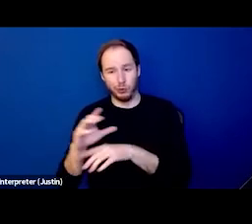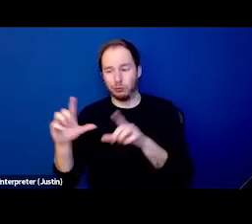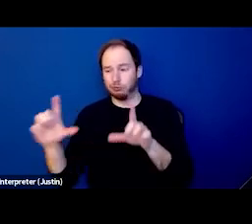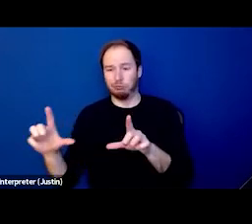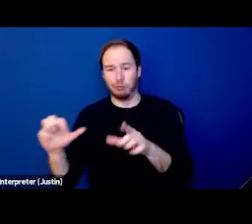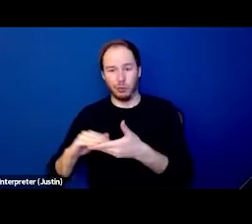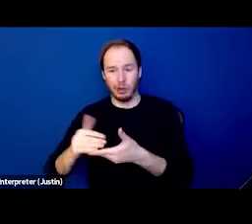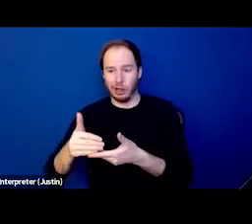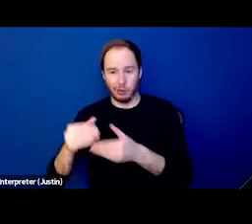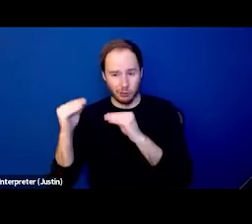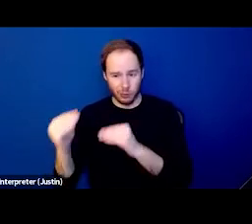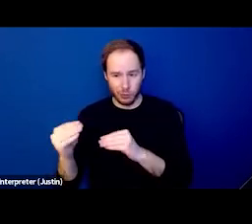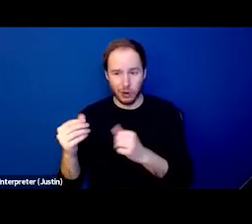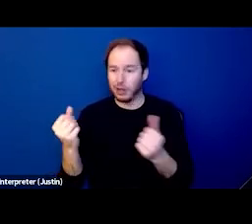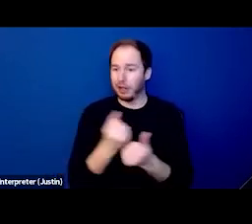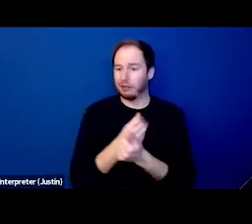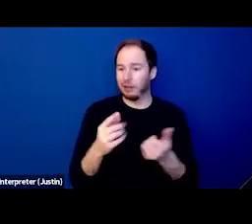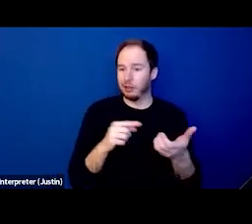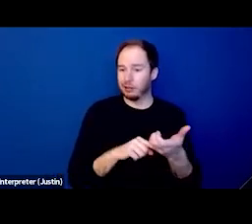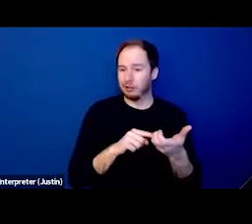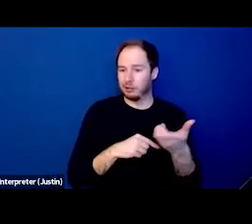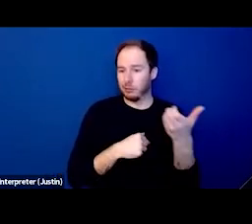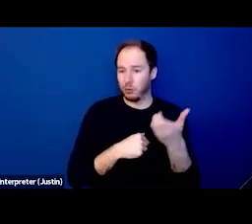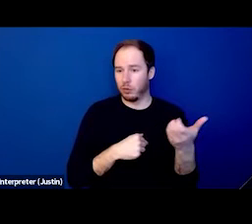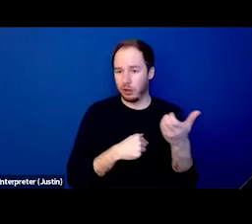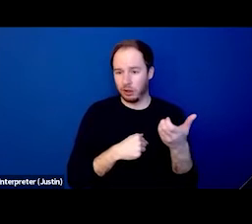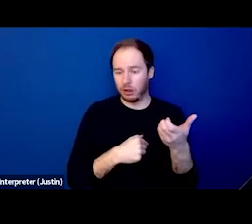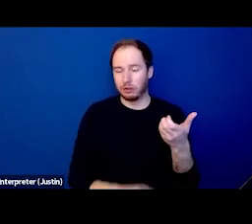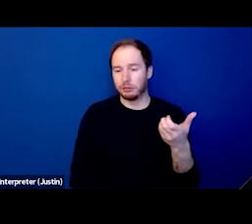They're accessing everything from their phones or a tablet.